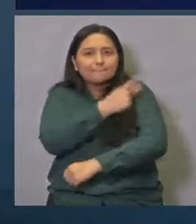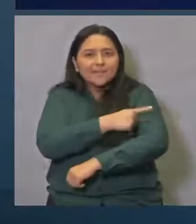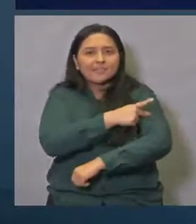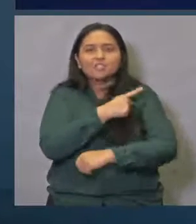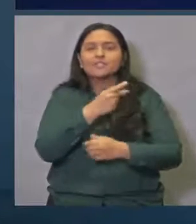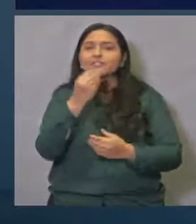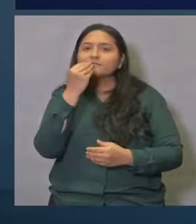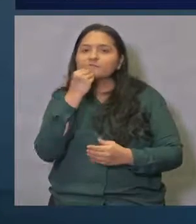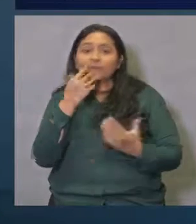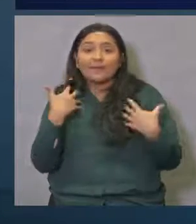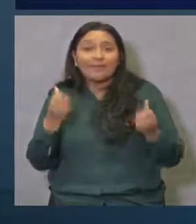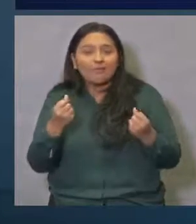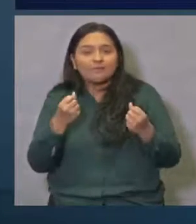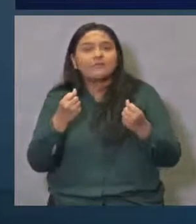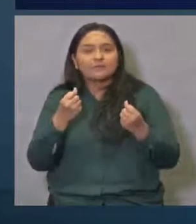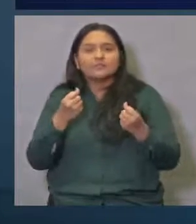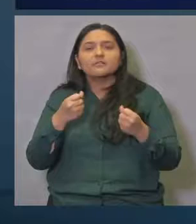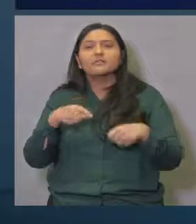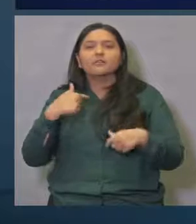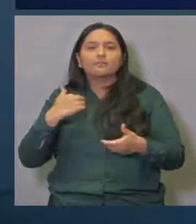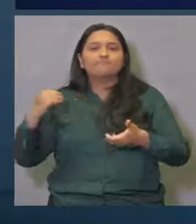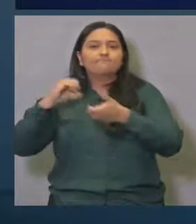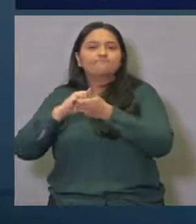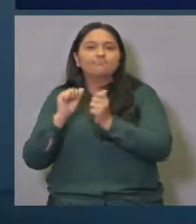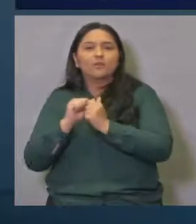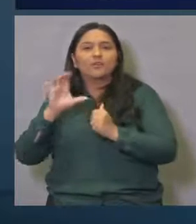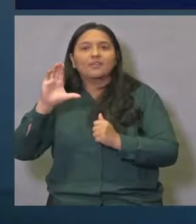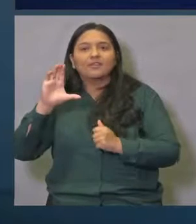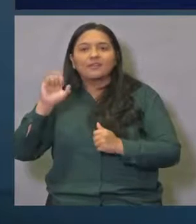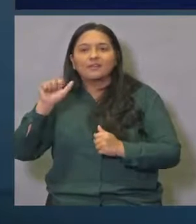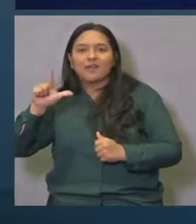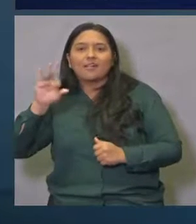TO HELP PATIENTS ACCESS HEALTHY